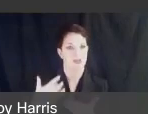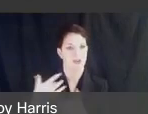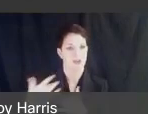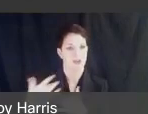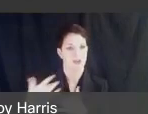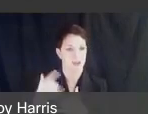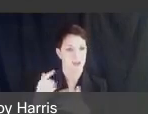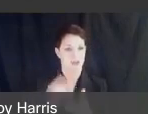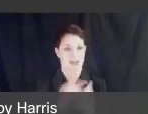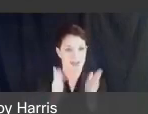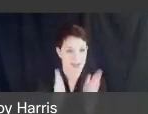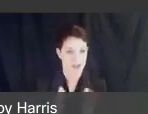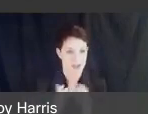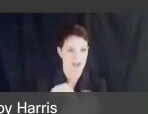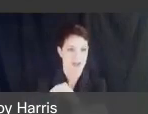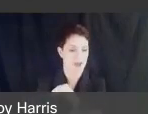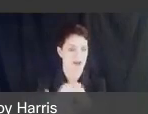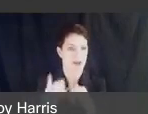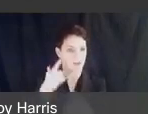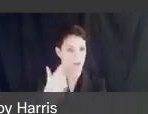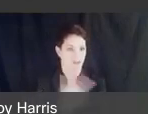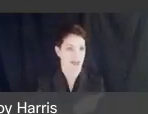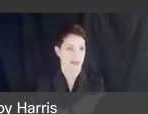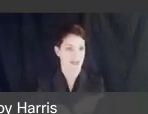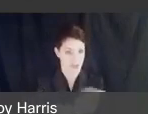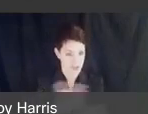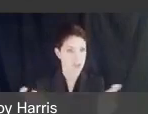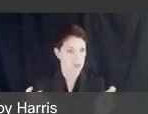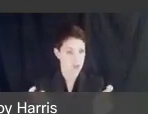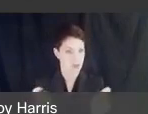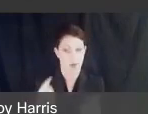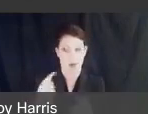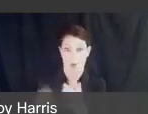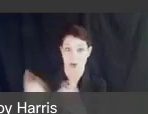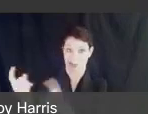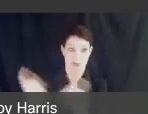counties have on vaccine distribution, saying that what you're getting is equitable.